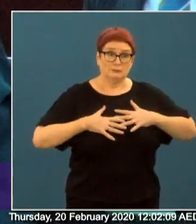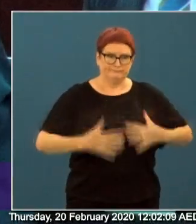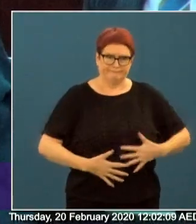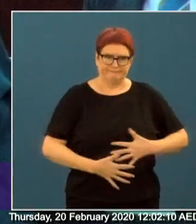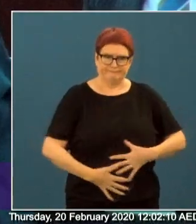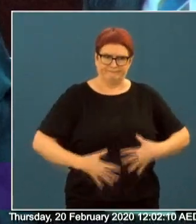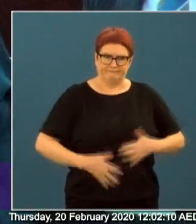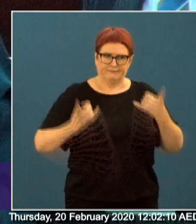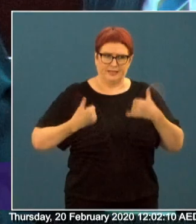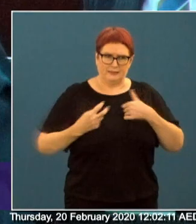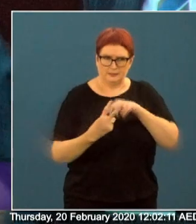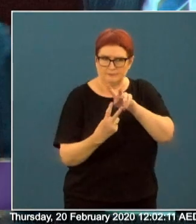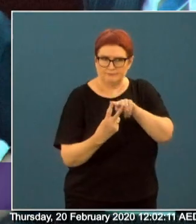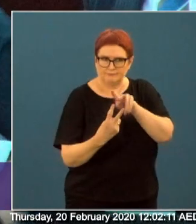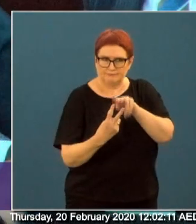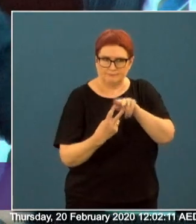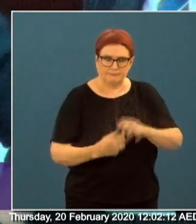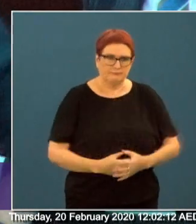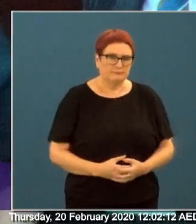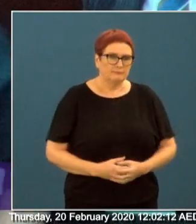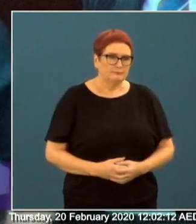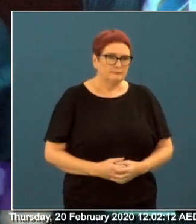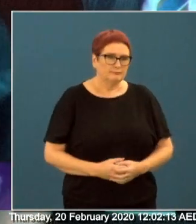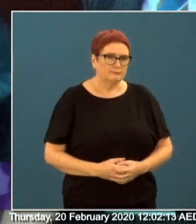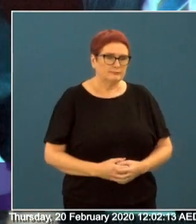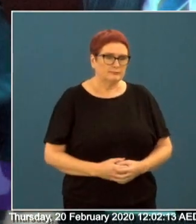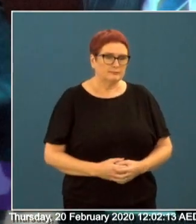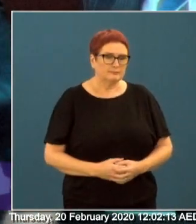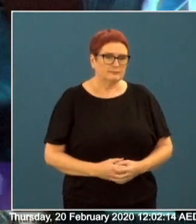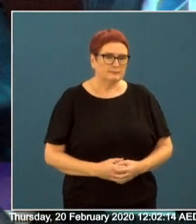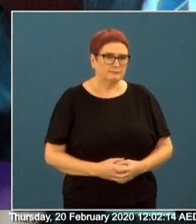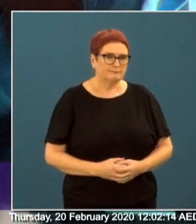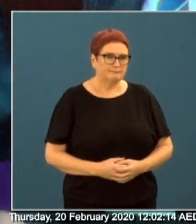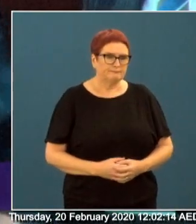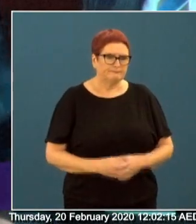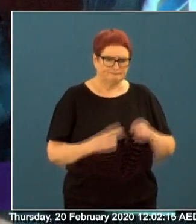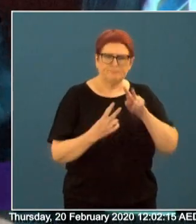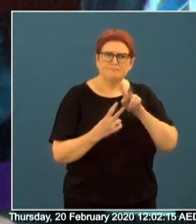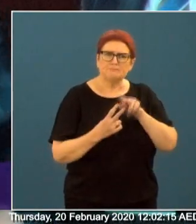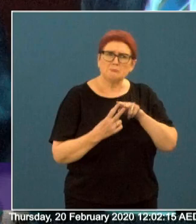And this is an area where there has been some research,